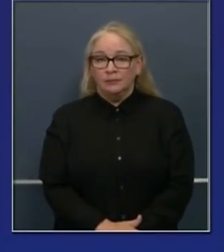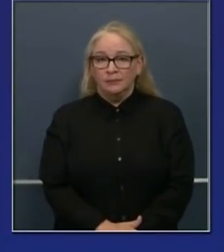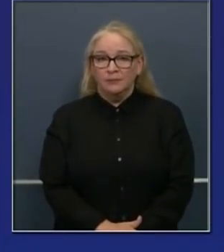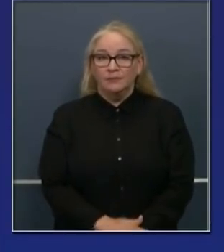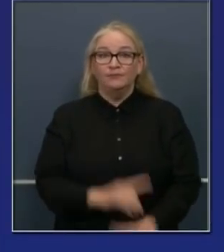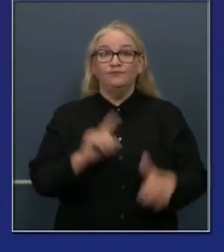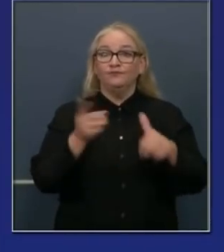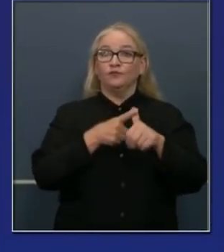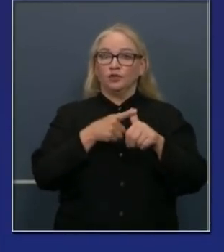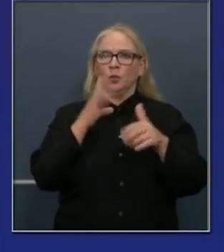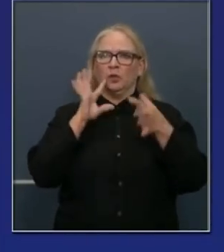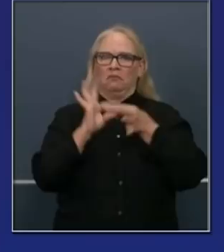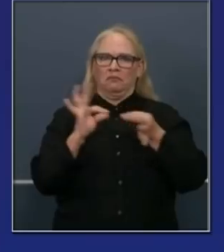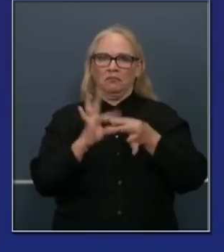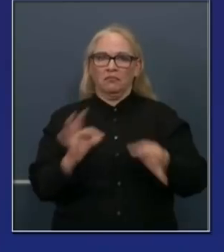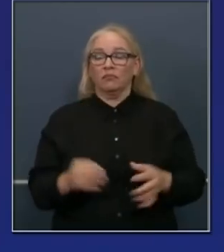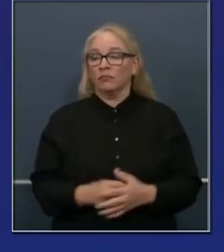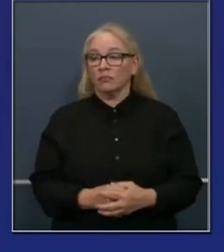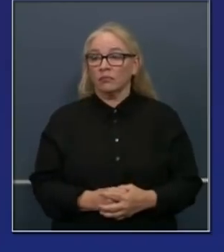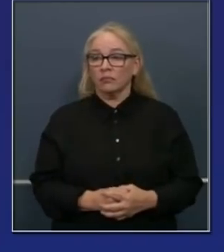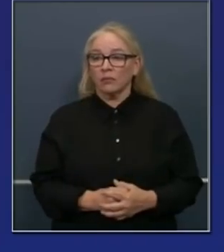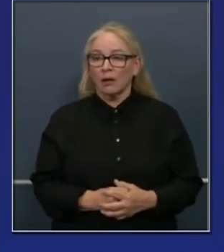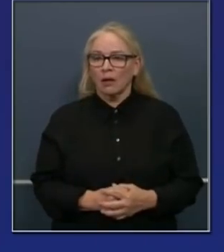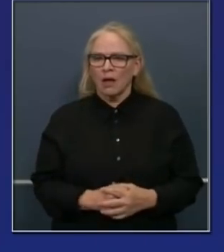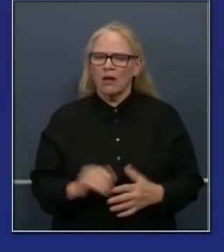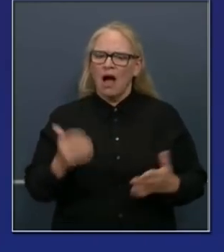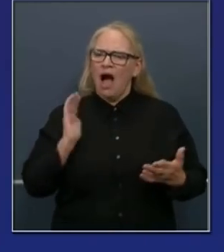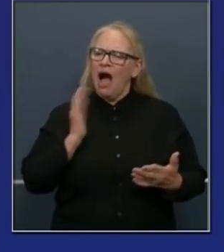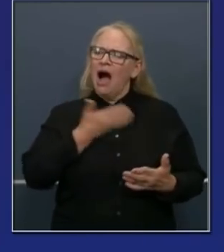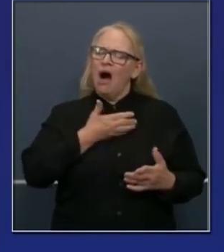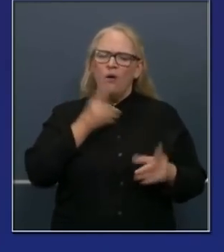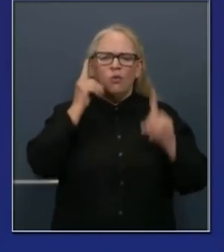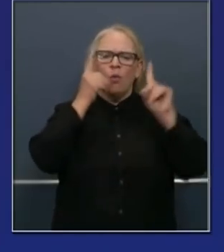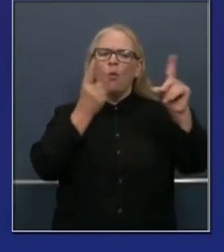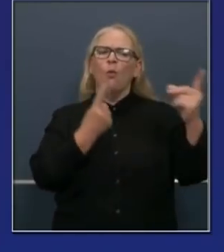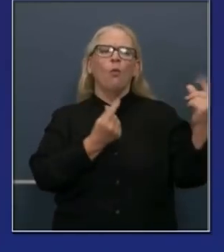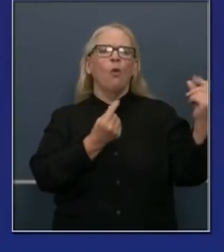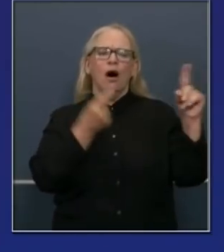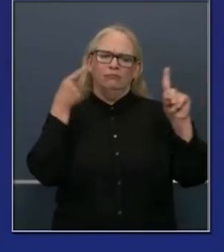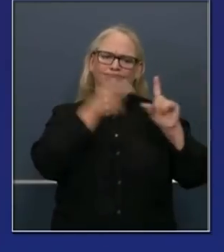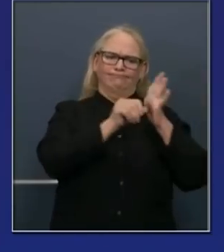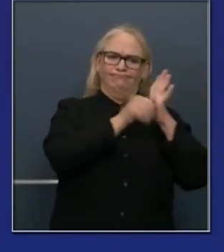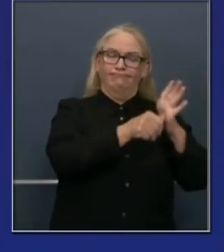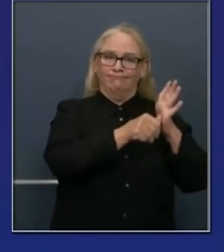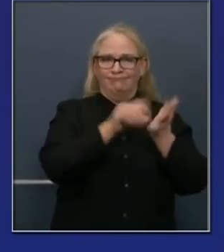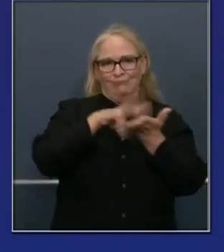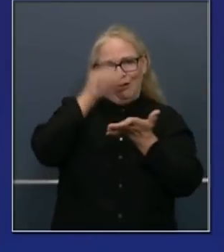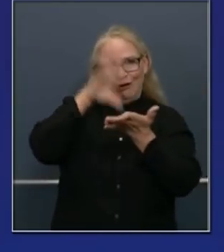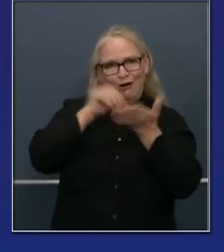POSITIVITY RATES AND HOSPITALIZATION RATES AND ICUS IN THE STATE. WE'LL BEGIN FIRST WITH FOUNDATIONAL FRAME WORK AND